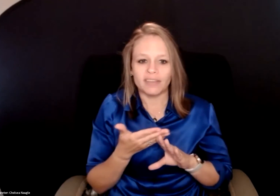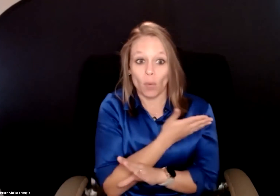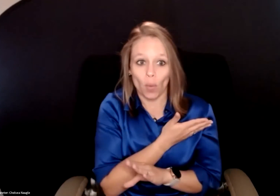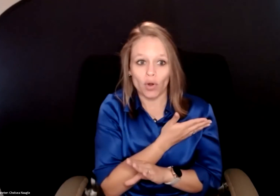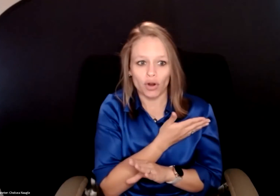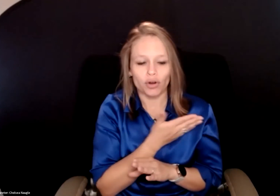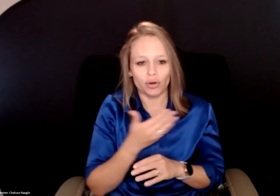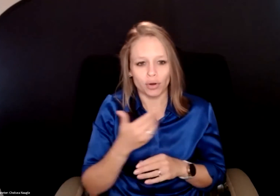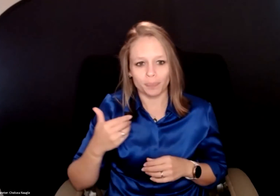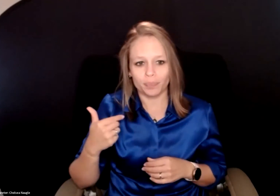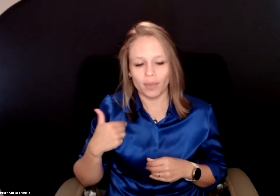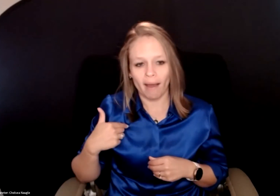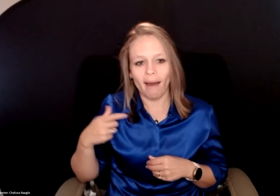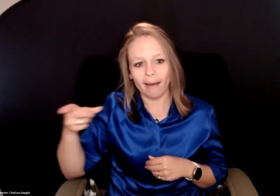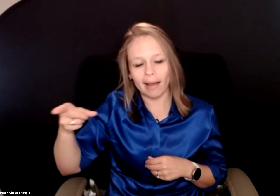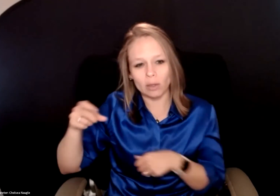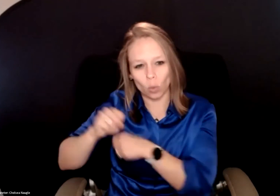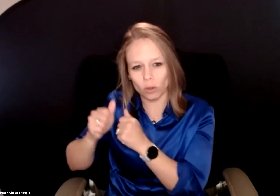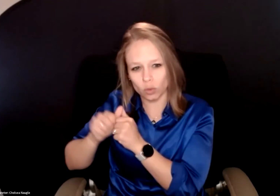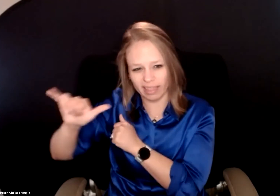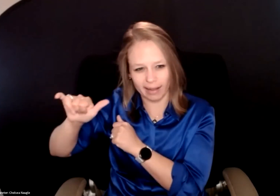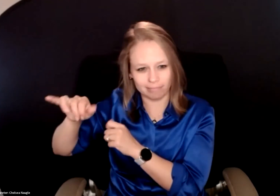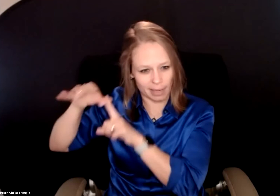Before I got with the nurse practitioner I was referring to earlier.